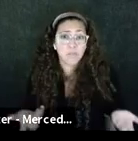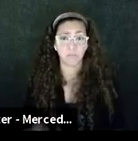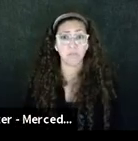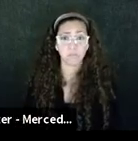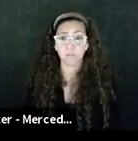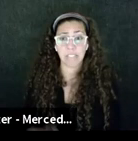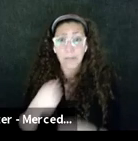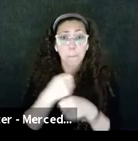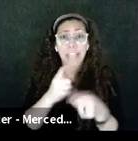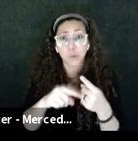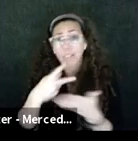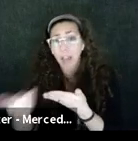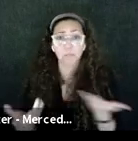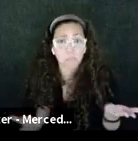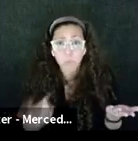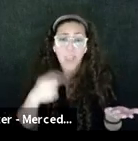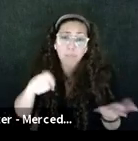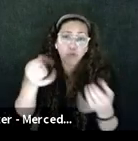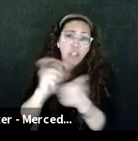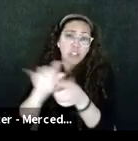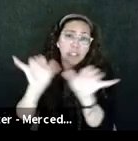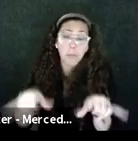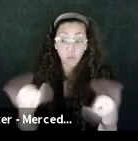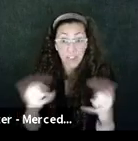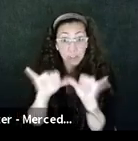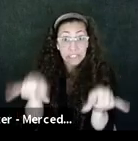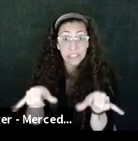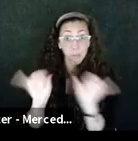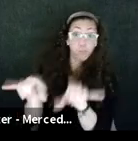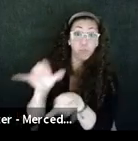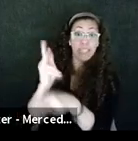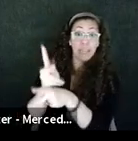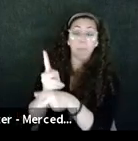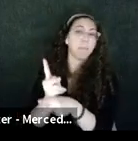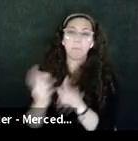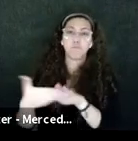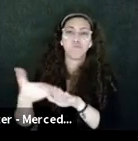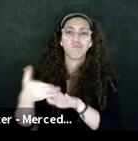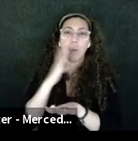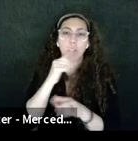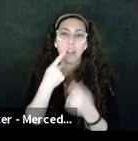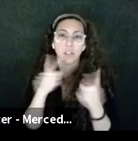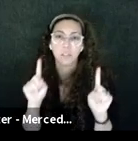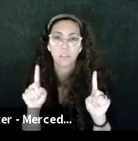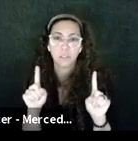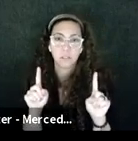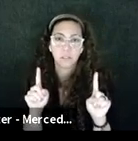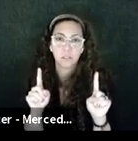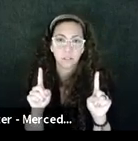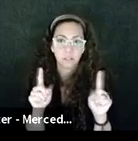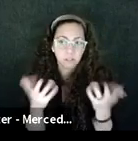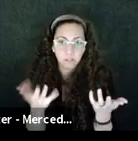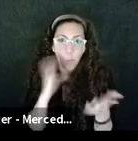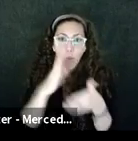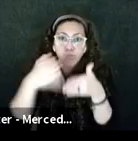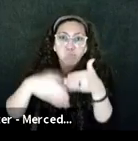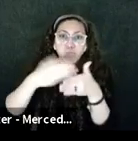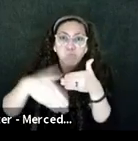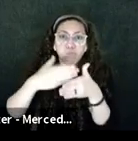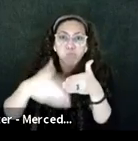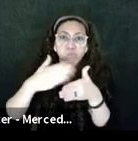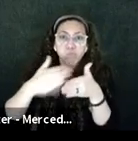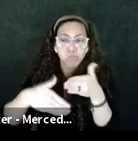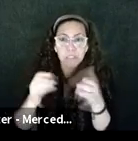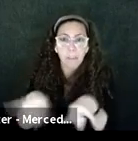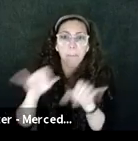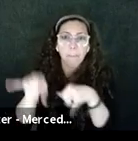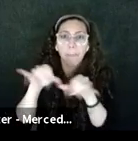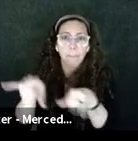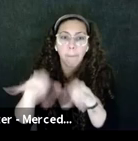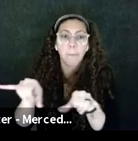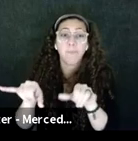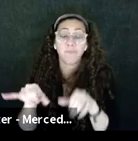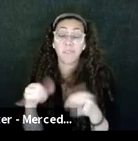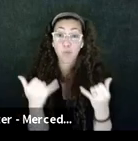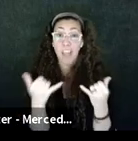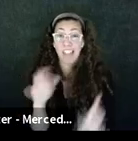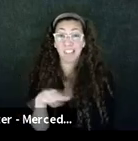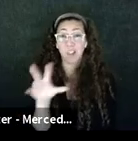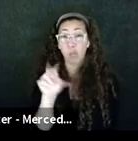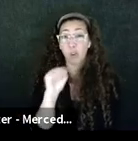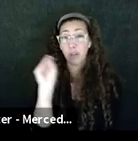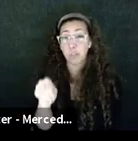Jason Williams: We have to change the system because these are the current outcomes that we're getting with the current system that's in place so around 30% of the kids who have experienced abuse will abuse their own children.